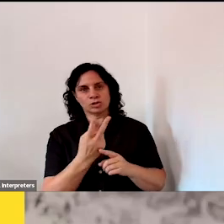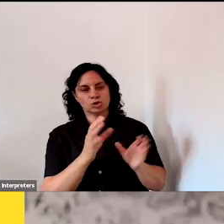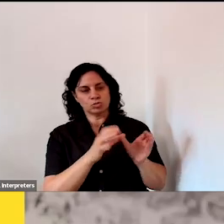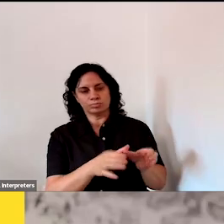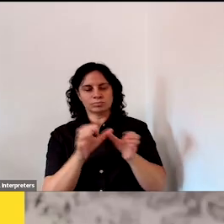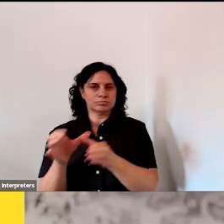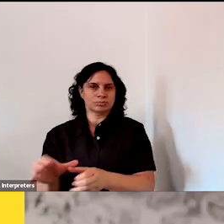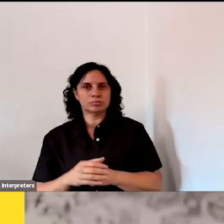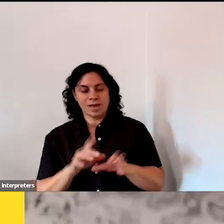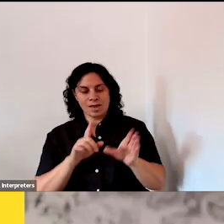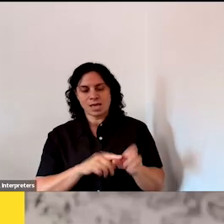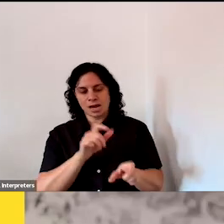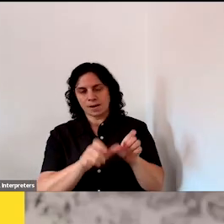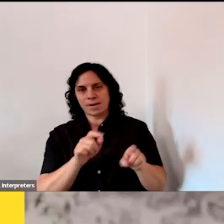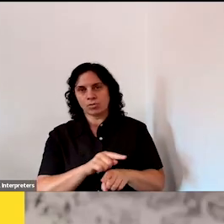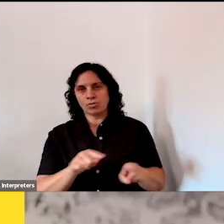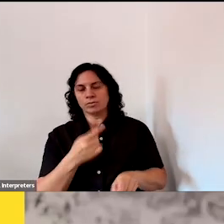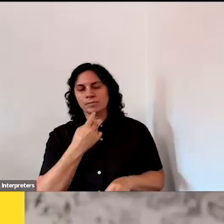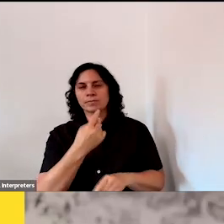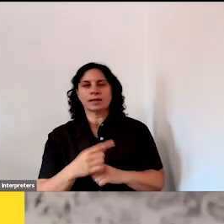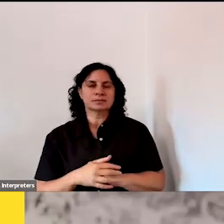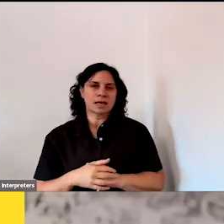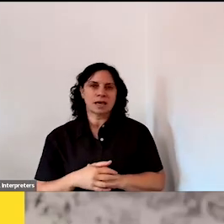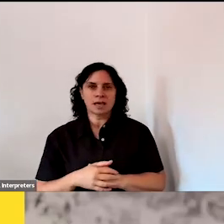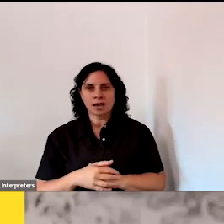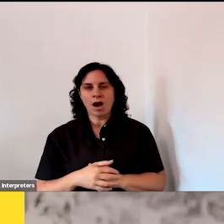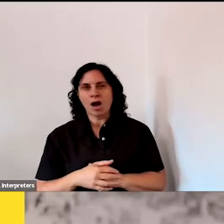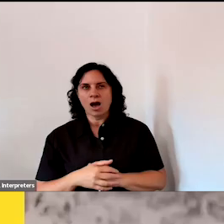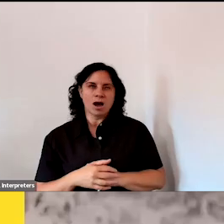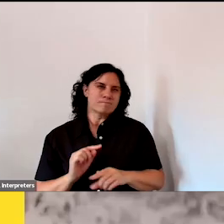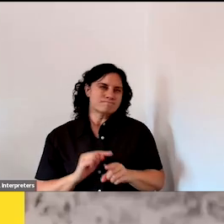young people who reported that they often almost always liked being at school,